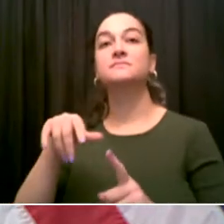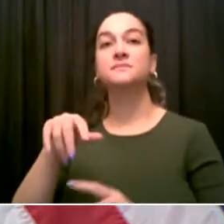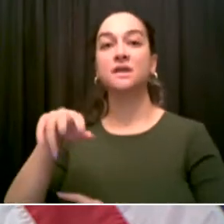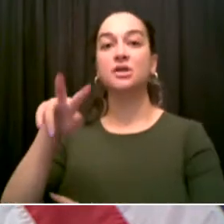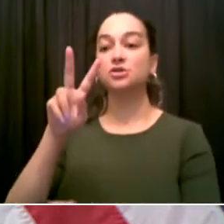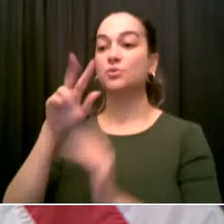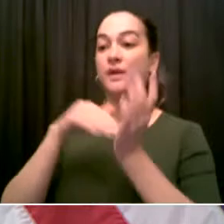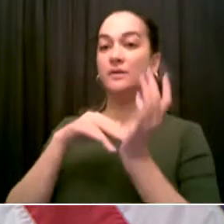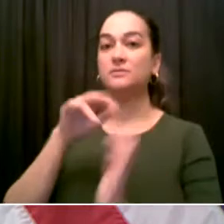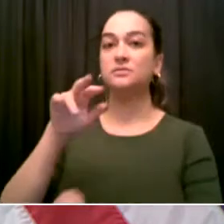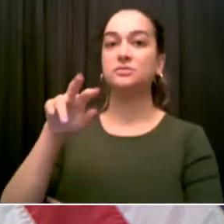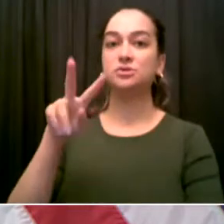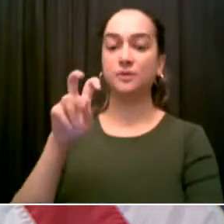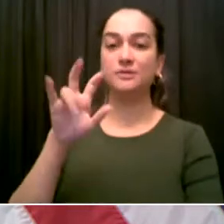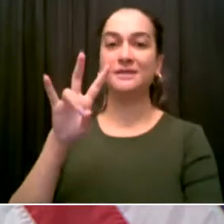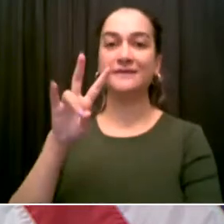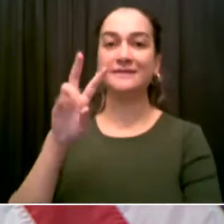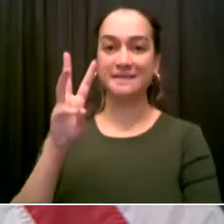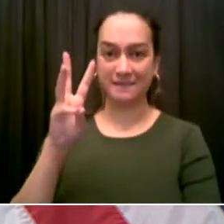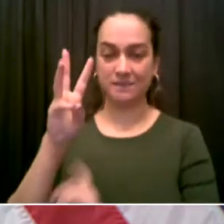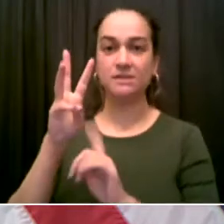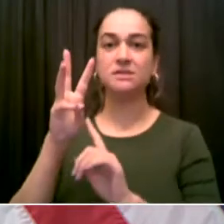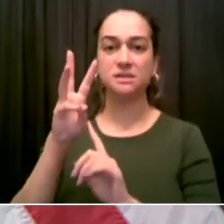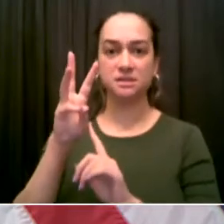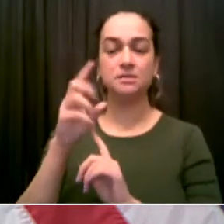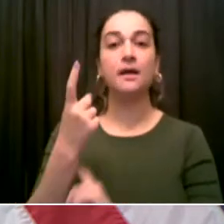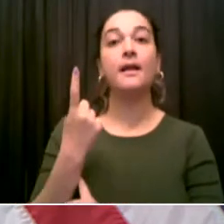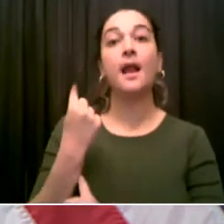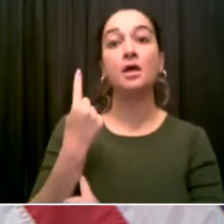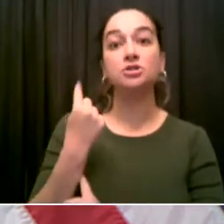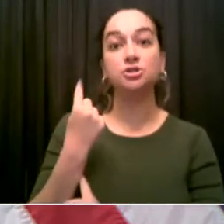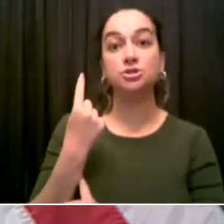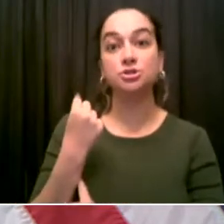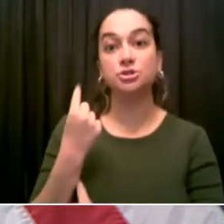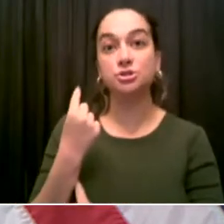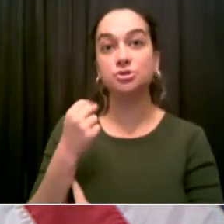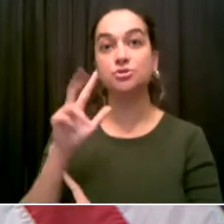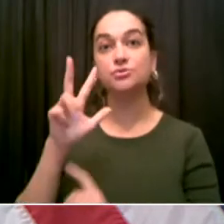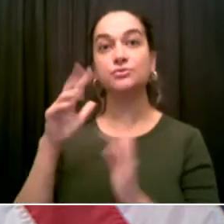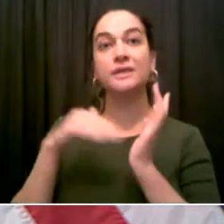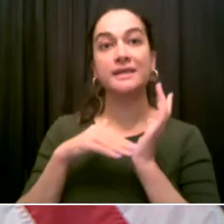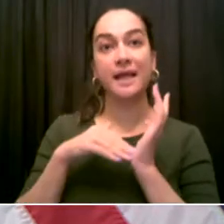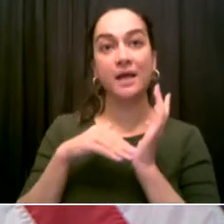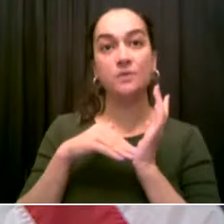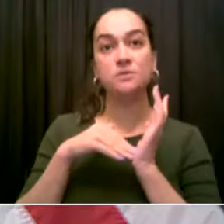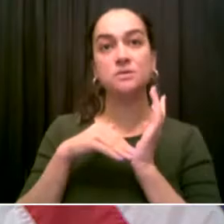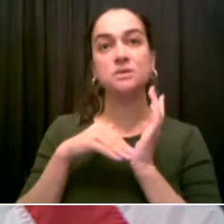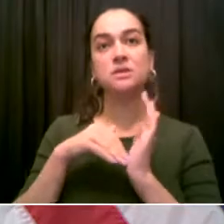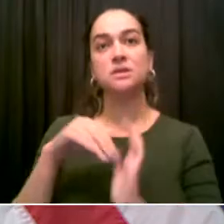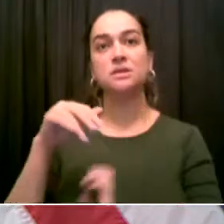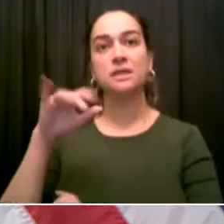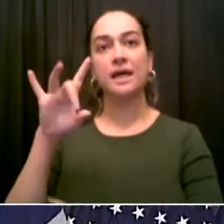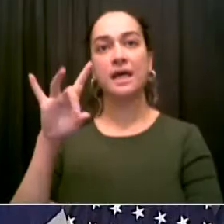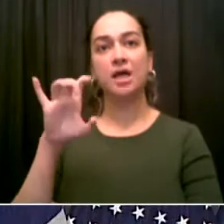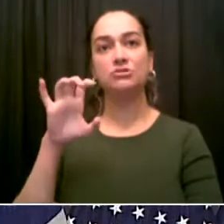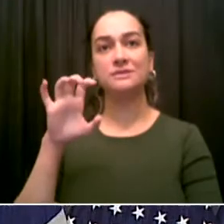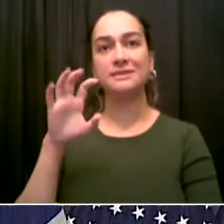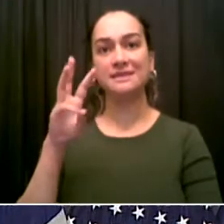GIVE THE NUMBER NOW. THE NUMBERS THE NUMBER LAST